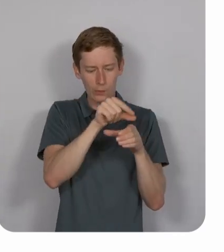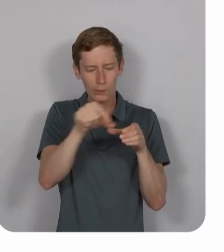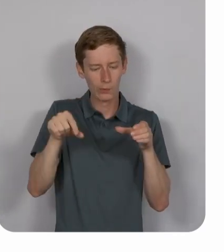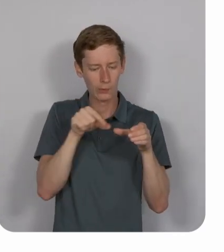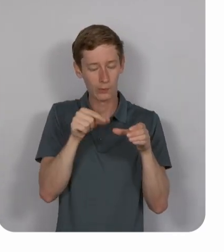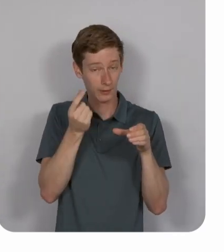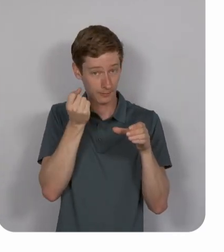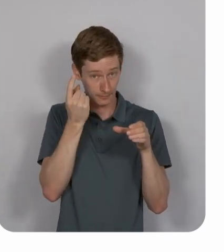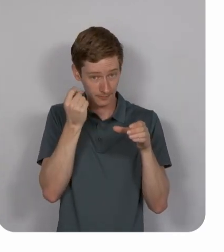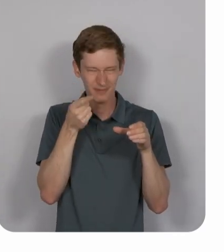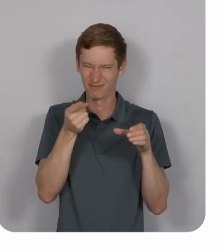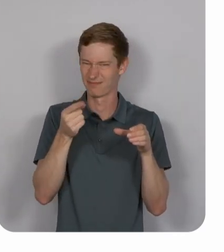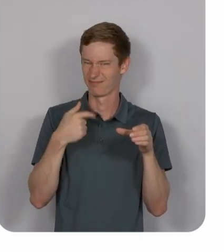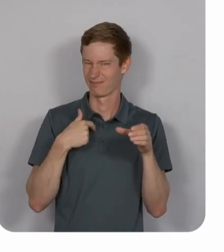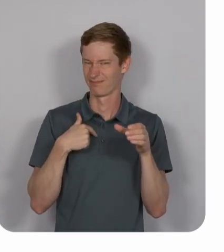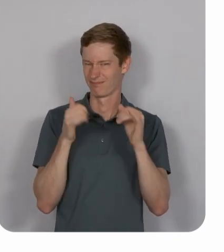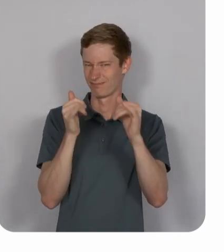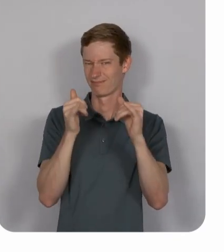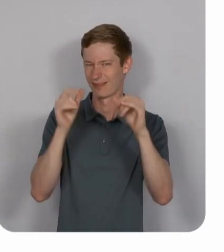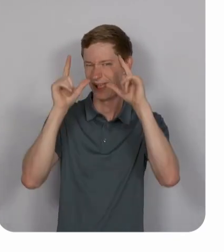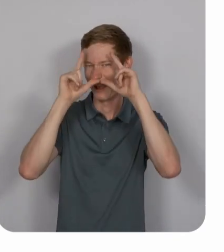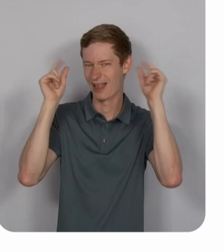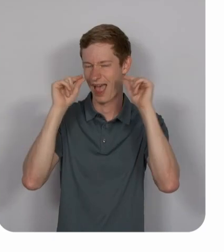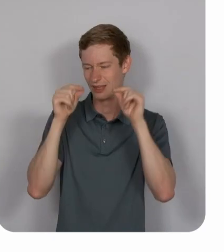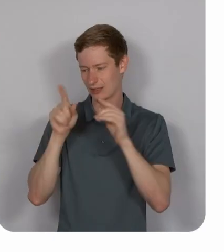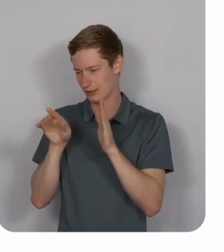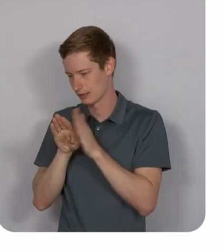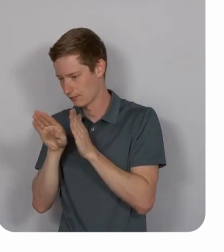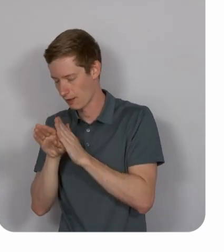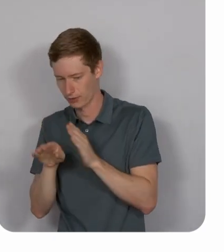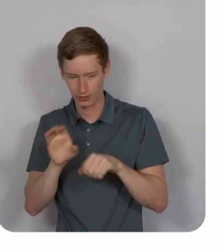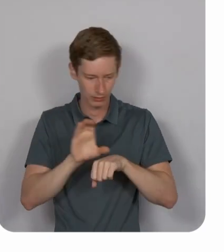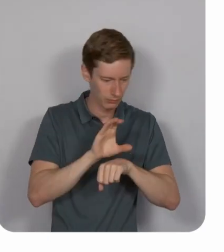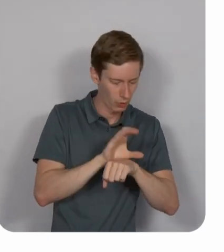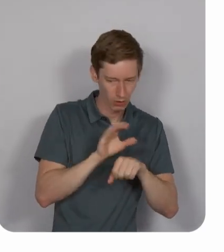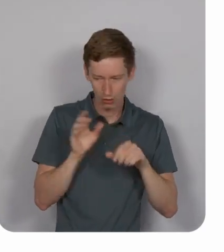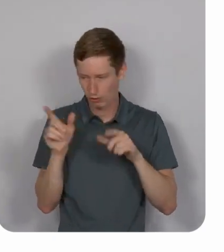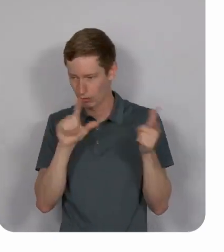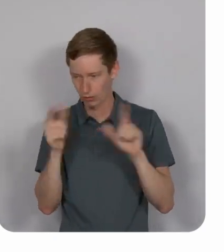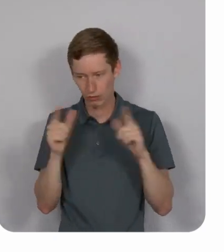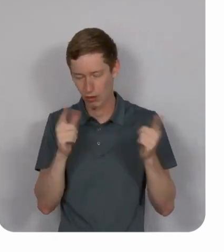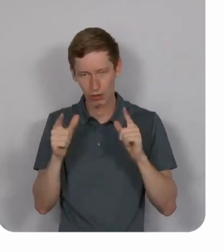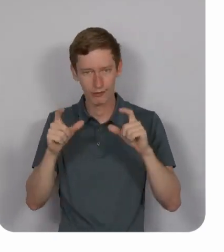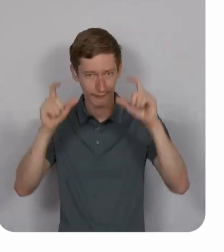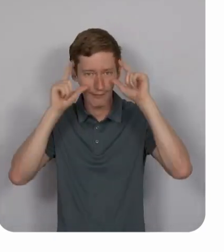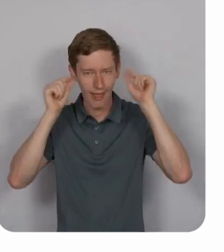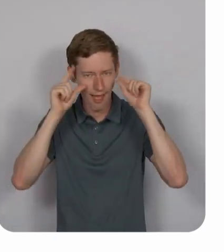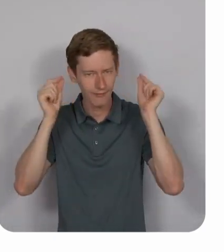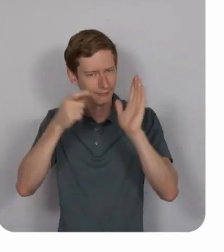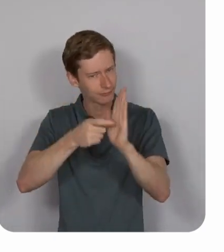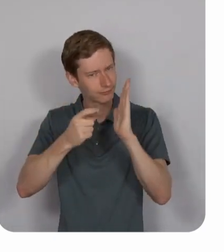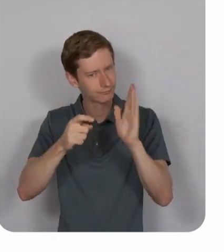I need to keep my glasses on while I’m developing and switching between the editor and headset. Unlike Quest 2,